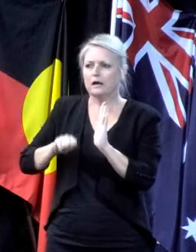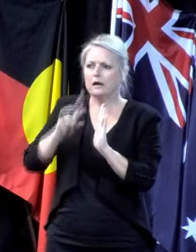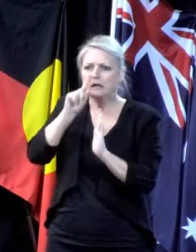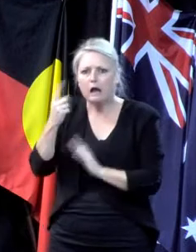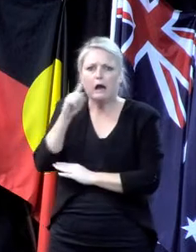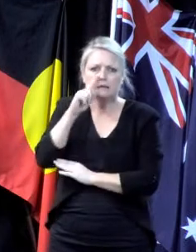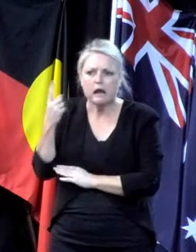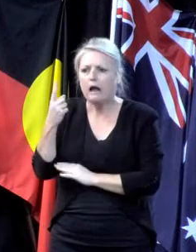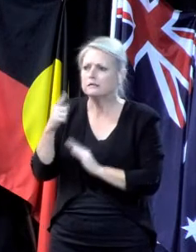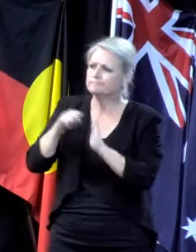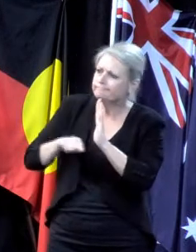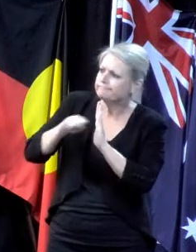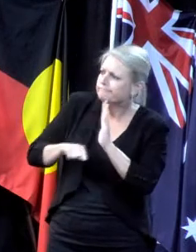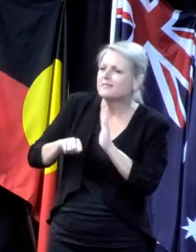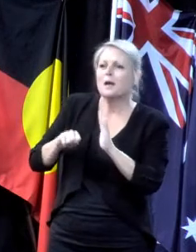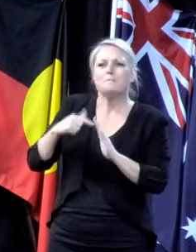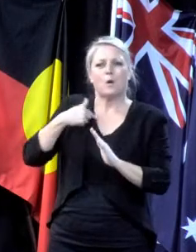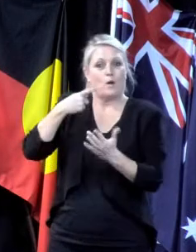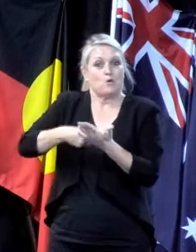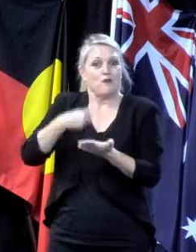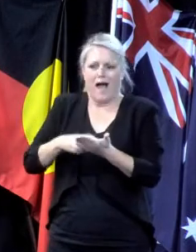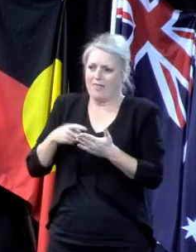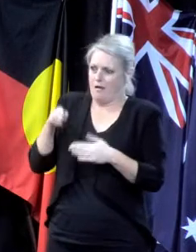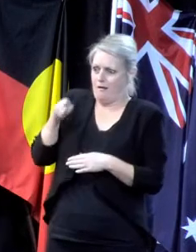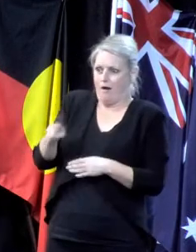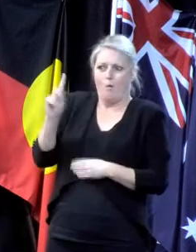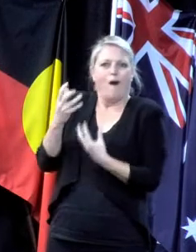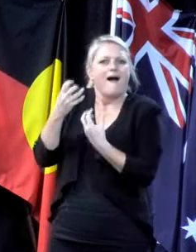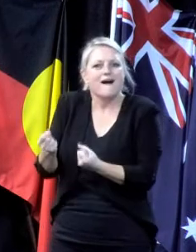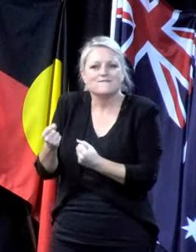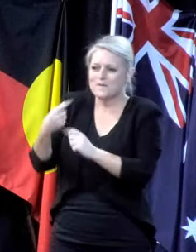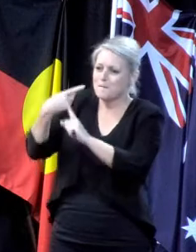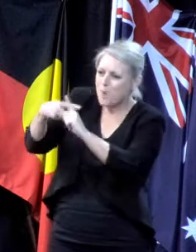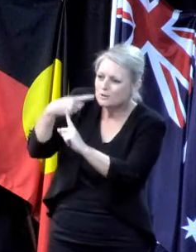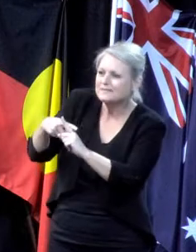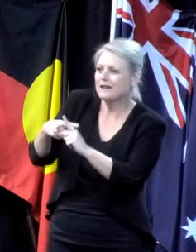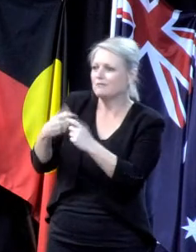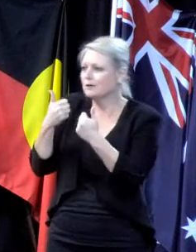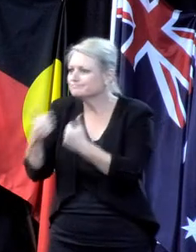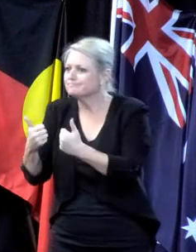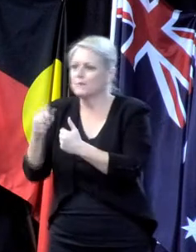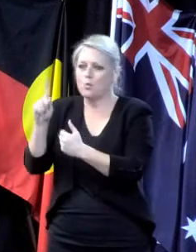What do we need to overcome? What do we need to fix mind frame? As opposed to a positive framing?